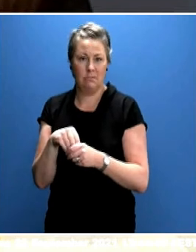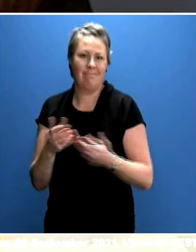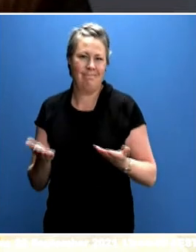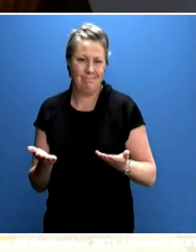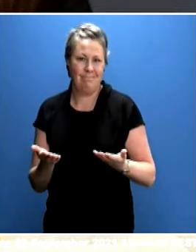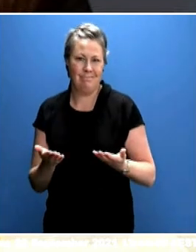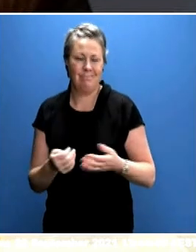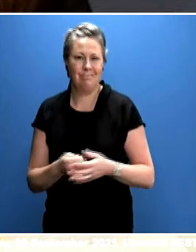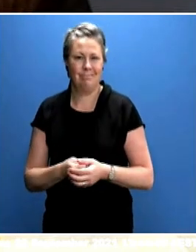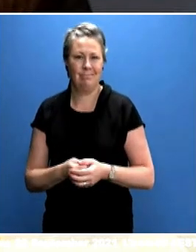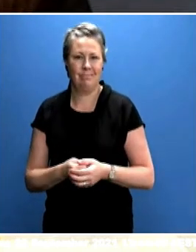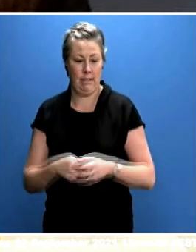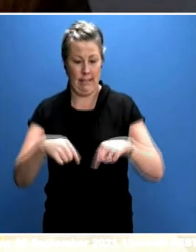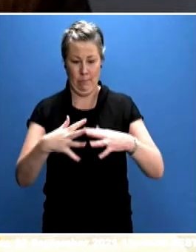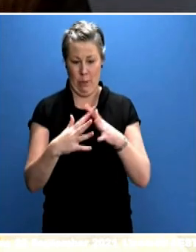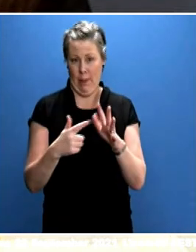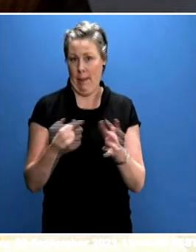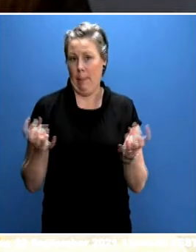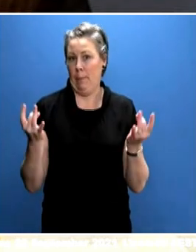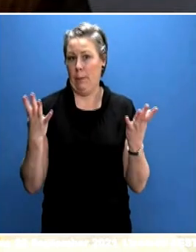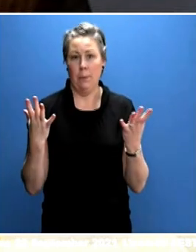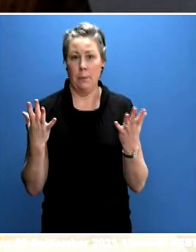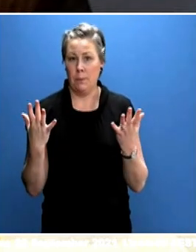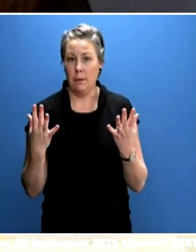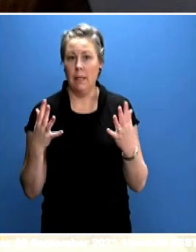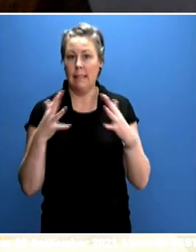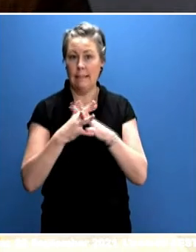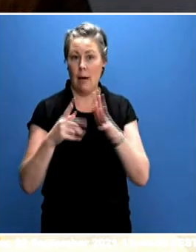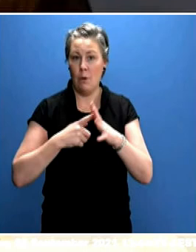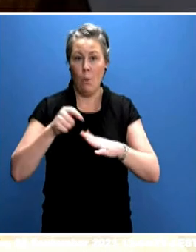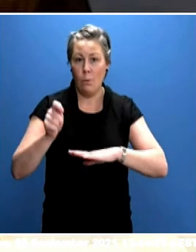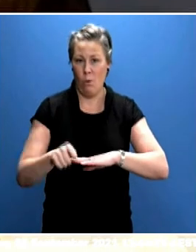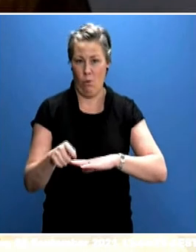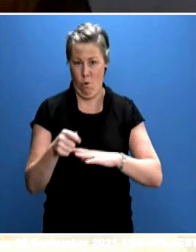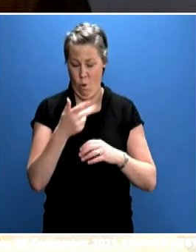That's completely missing here. Western Australia courts are an appalling sausage factory.